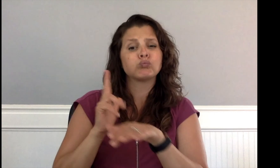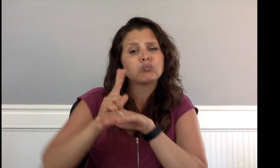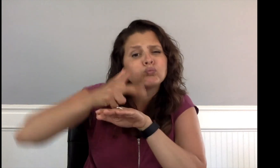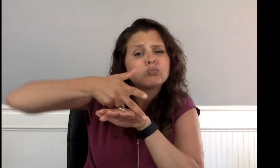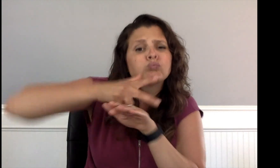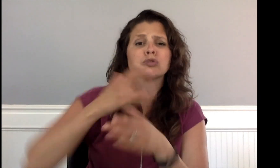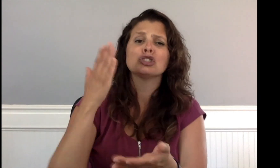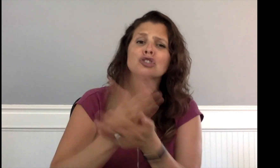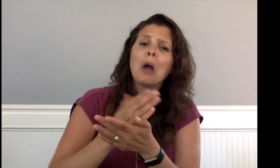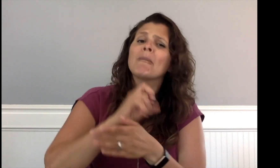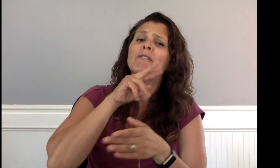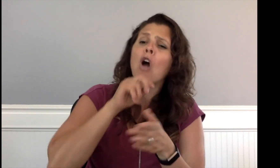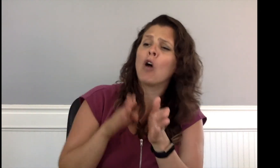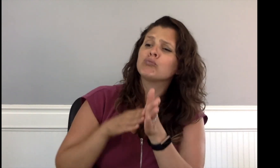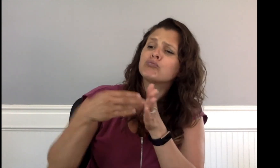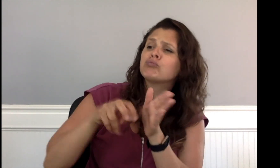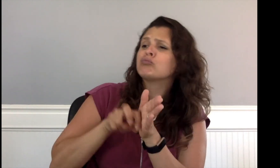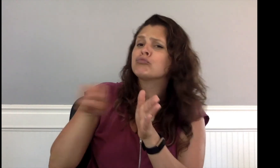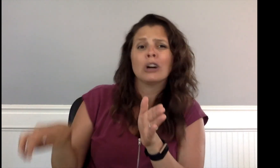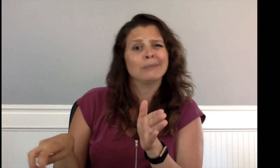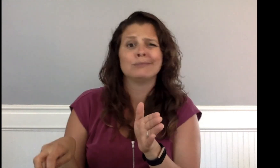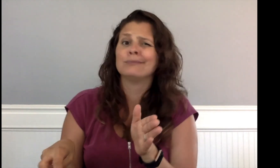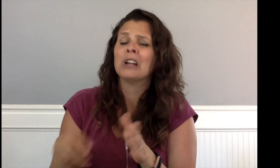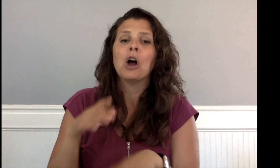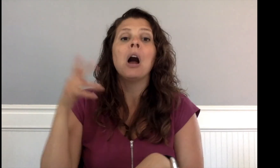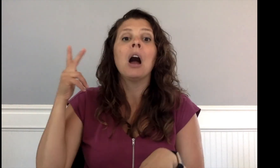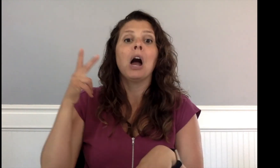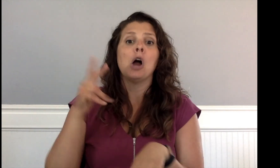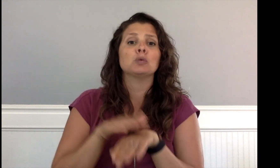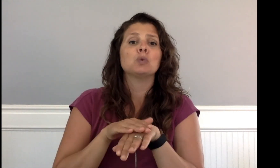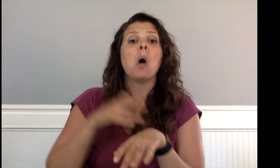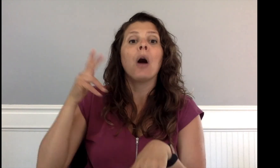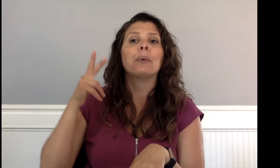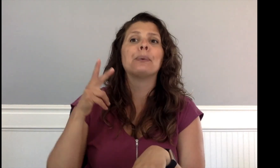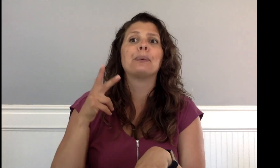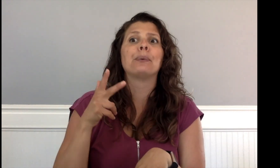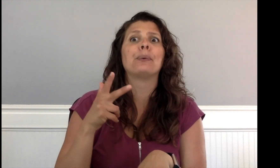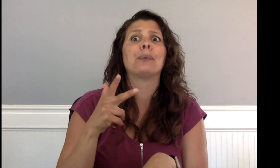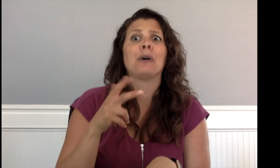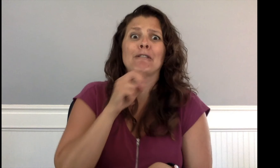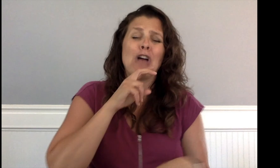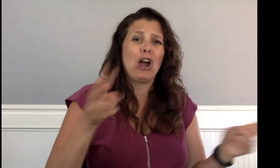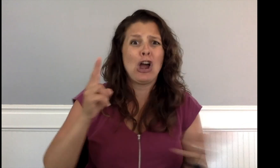a complete stop, but he did drive slowly enough for Frog